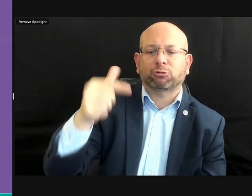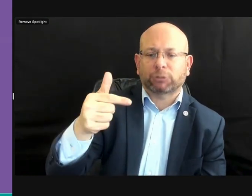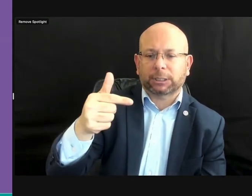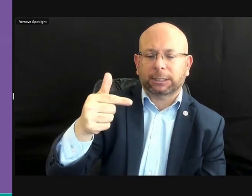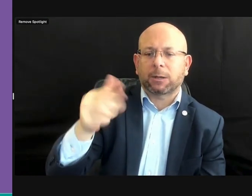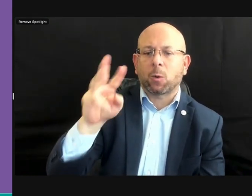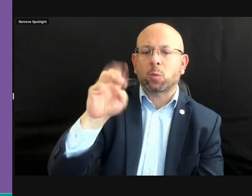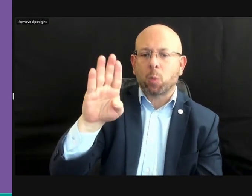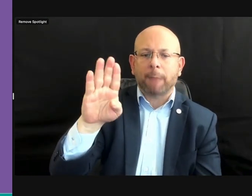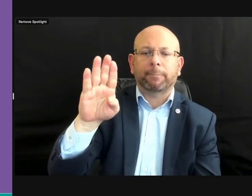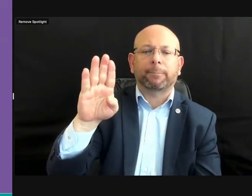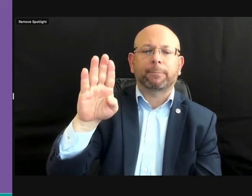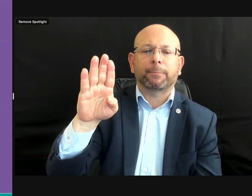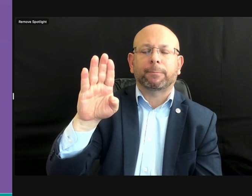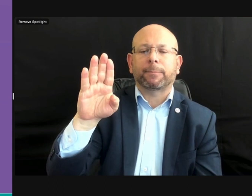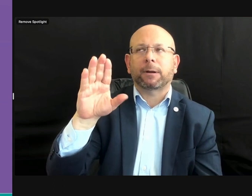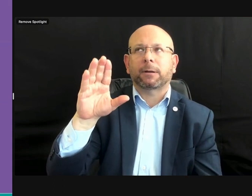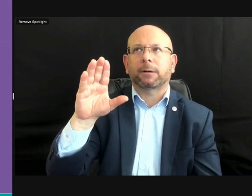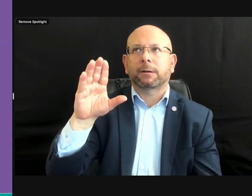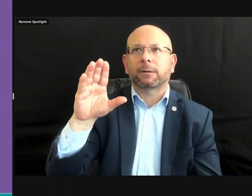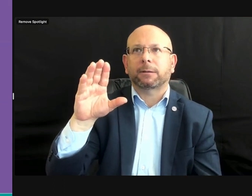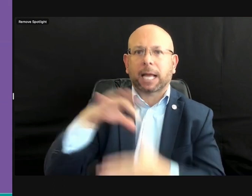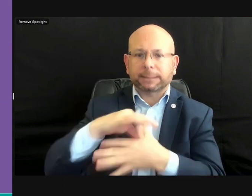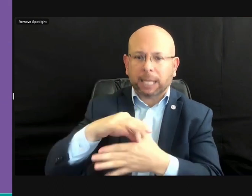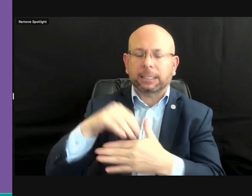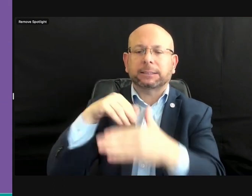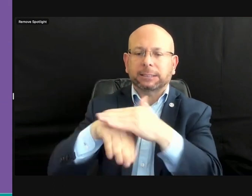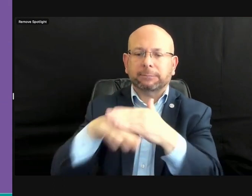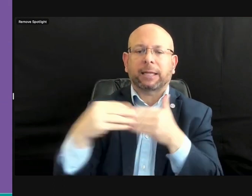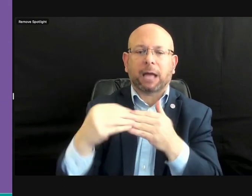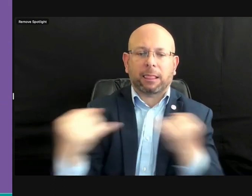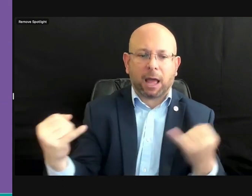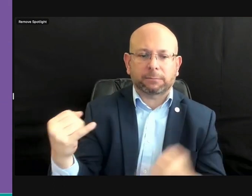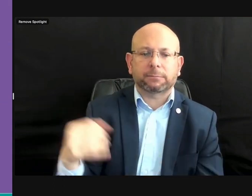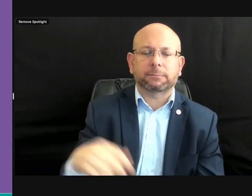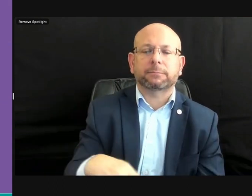Thus, we referenced WCAG, the Web Content Accessibility Guidelines.